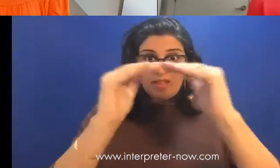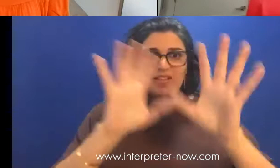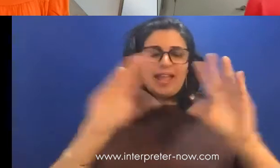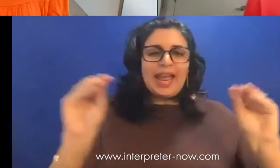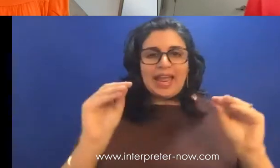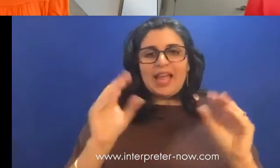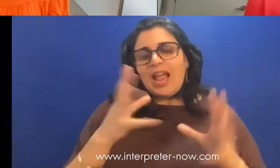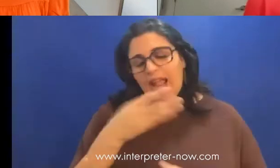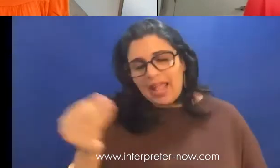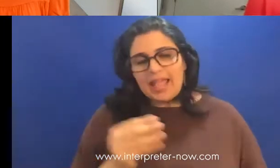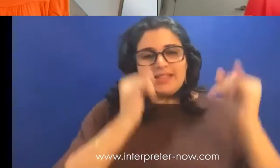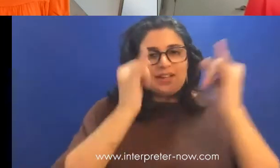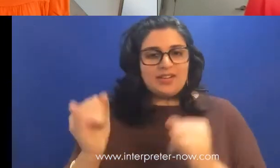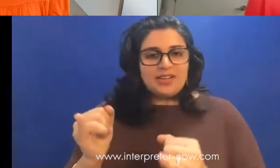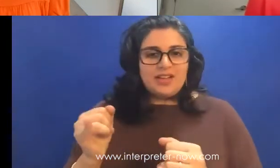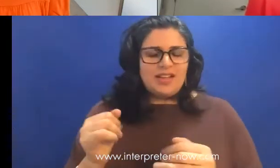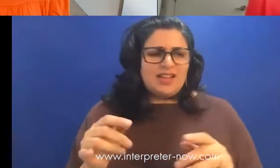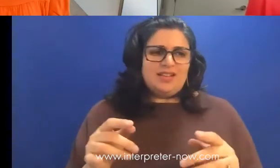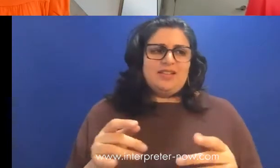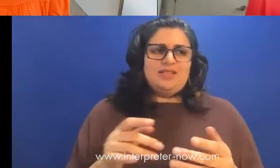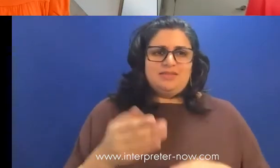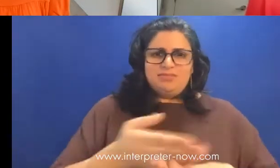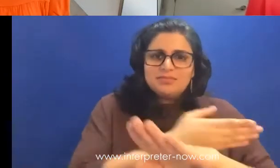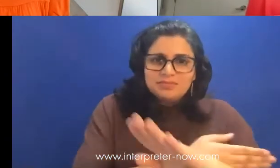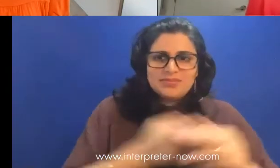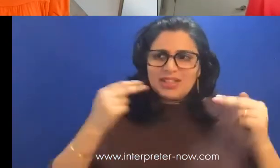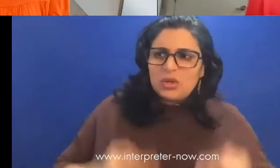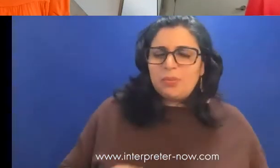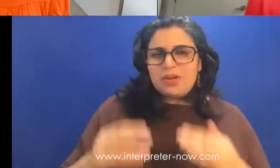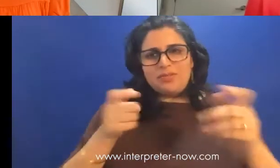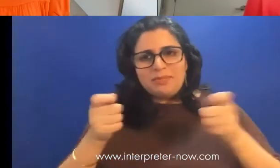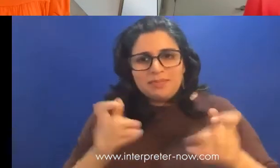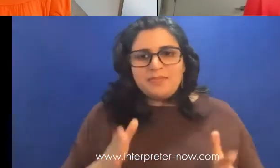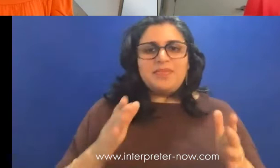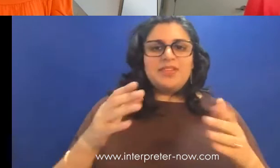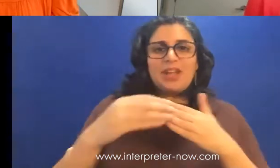a manager, a leader in all facets of our lives.